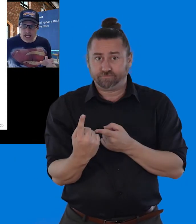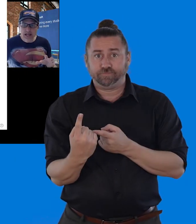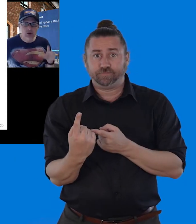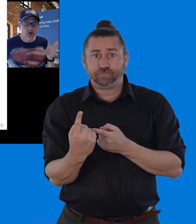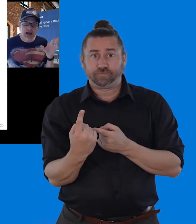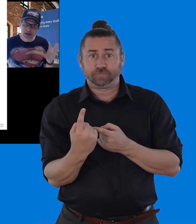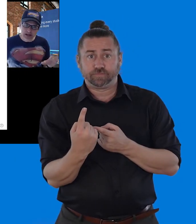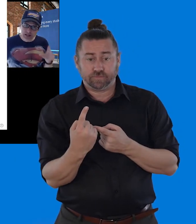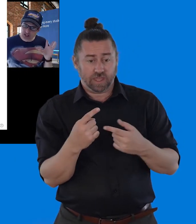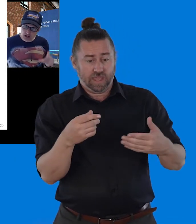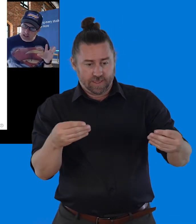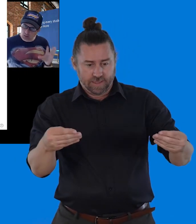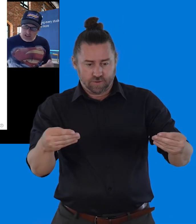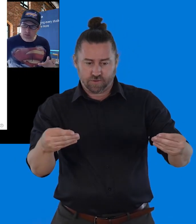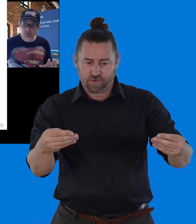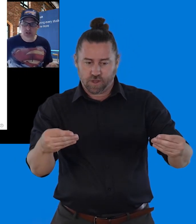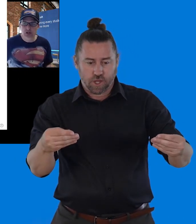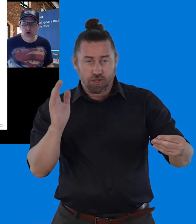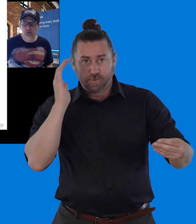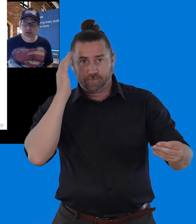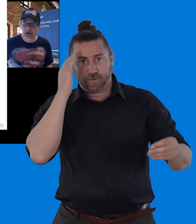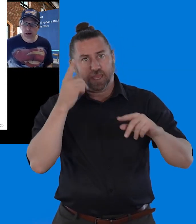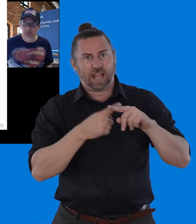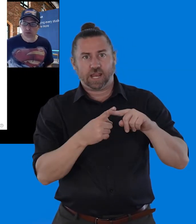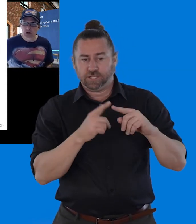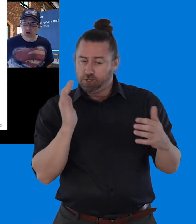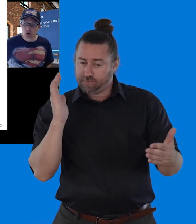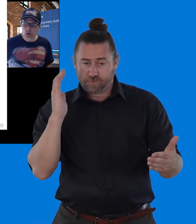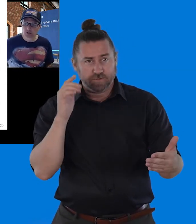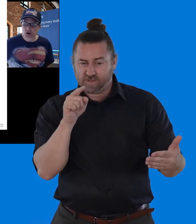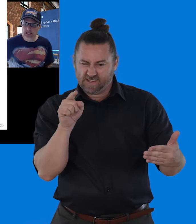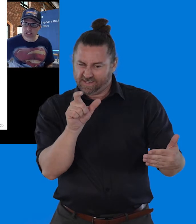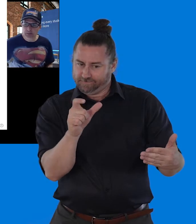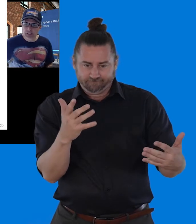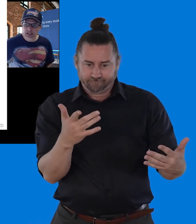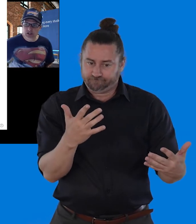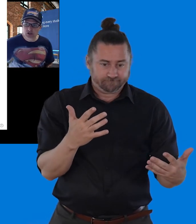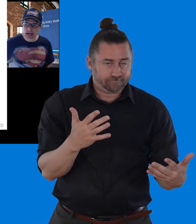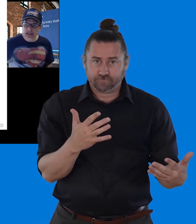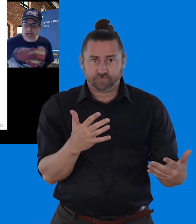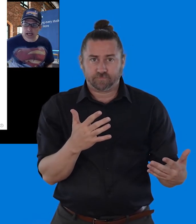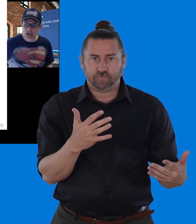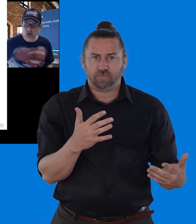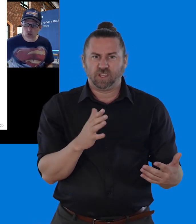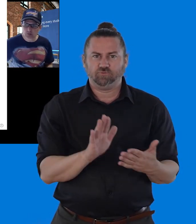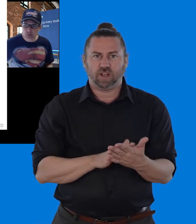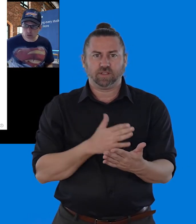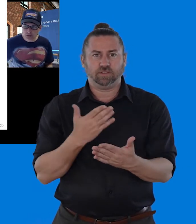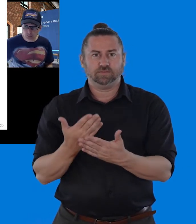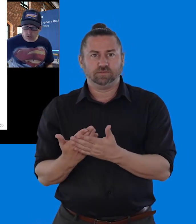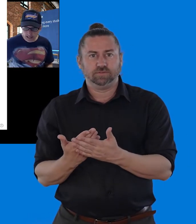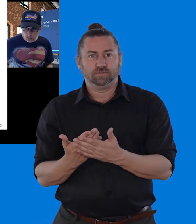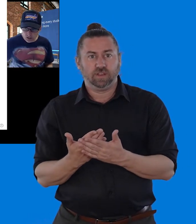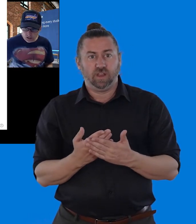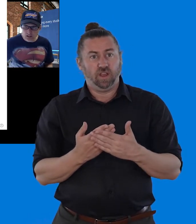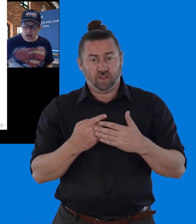this article and they're struggling with some of the terms. OK, so what we've got is the ability to translate into multiple languages, OK?